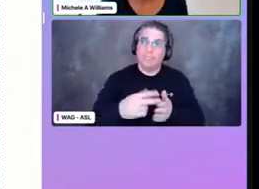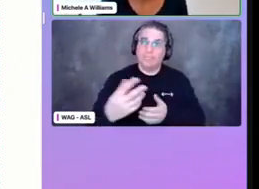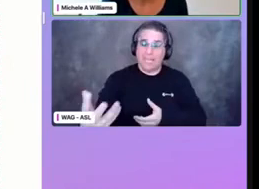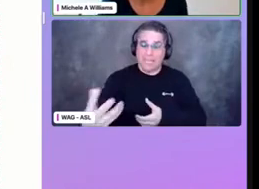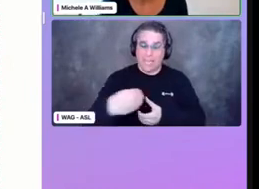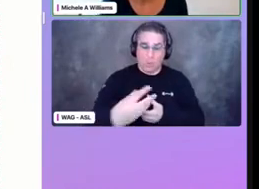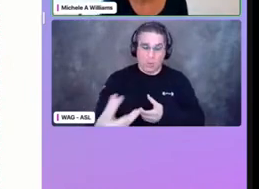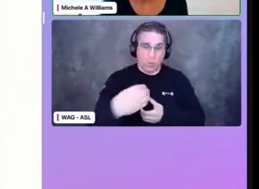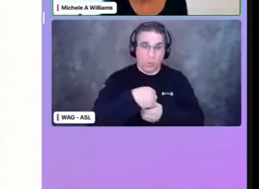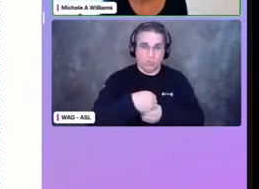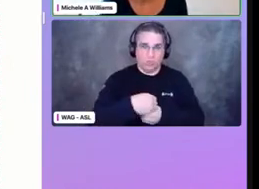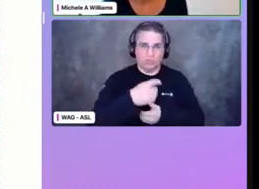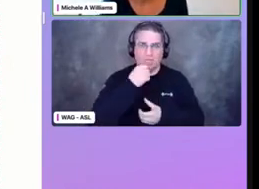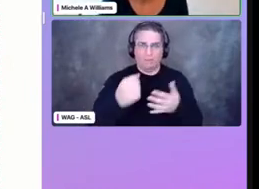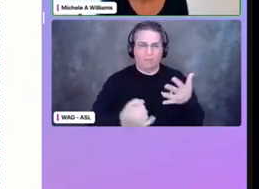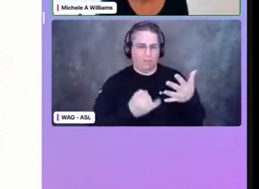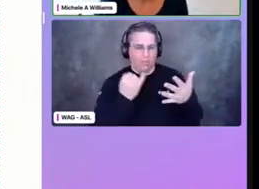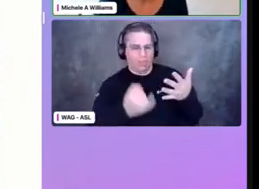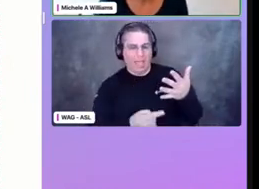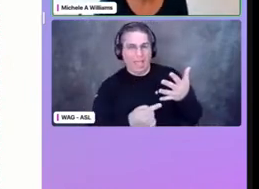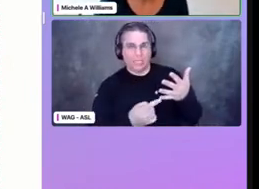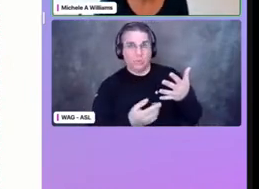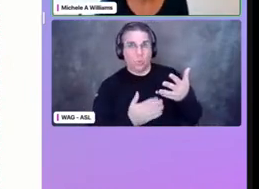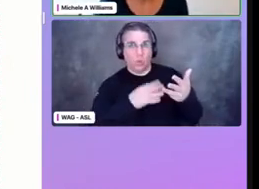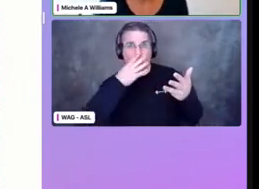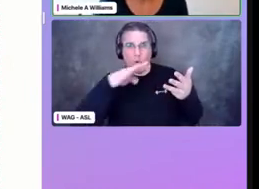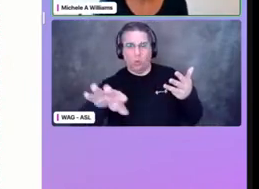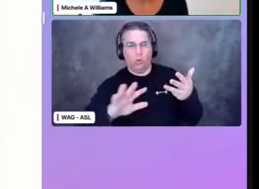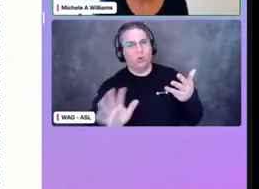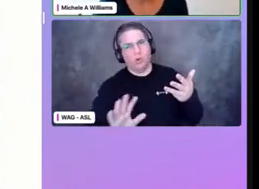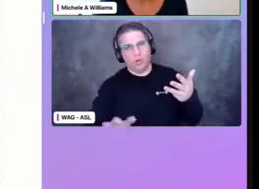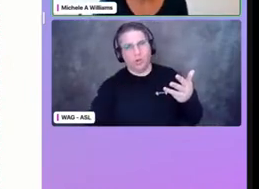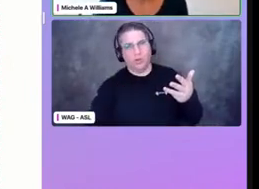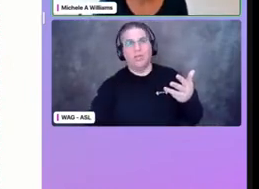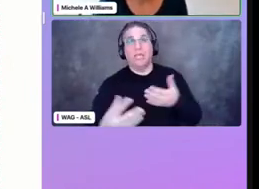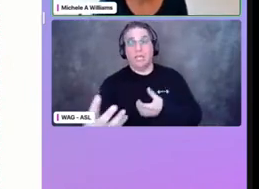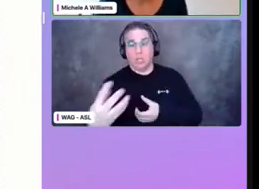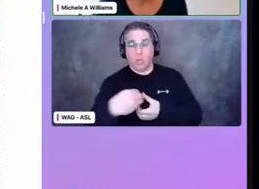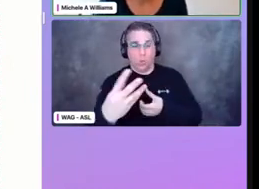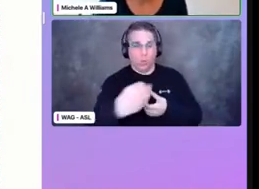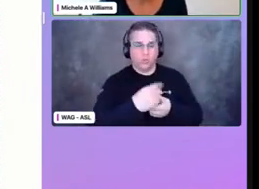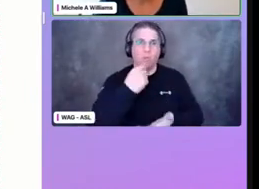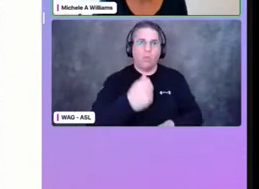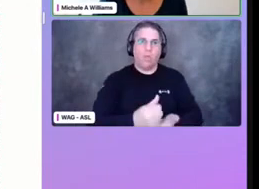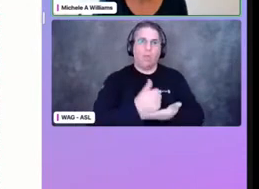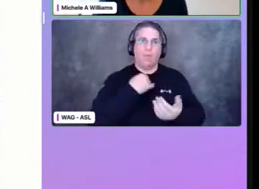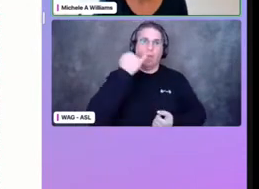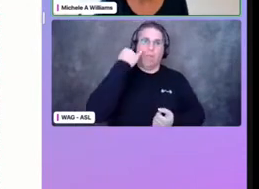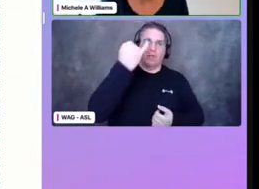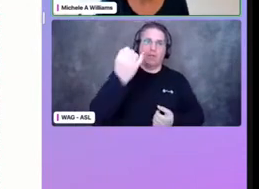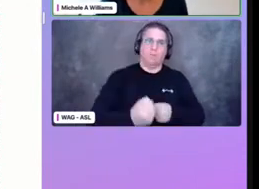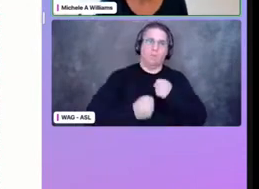ways of doing things. So that's why the inclusion shouldn't come at the very very end. Or not be included